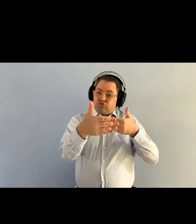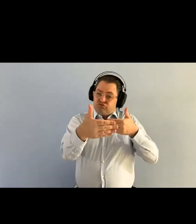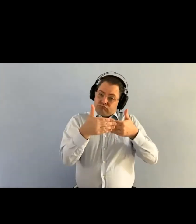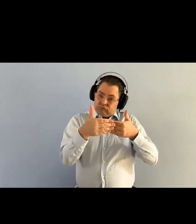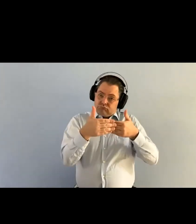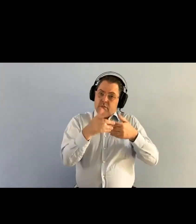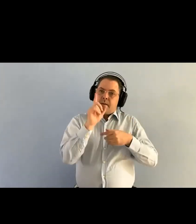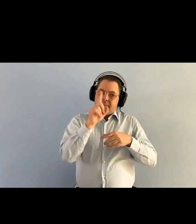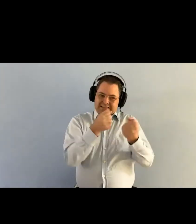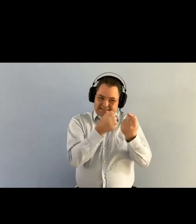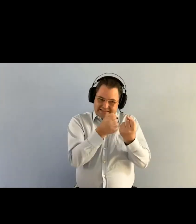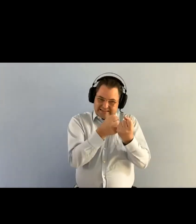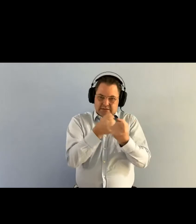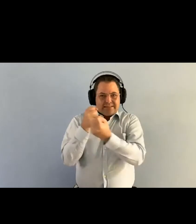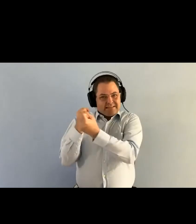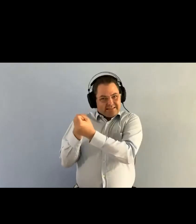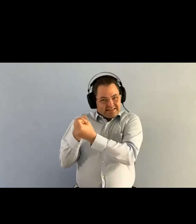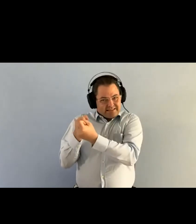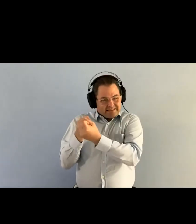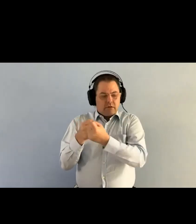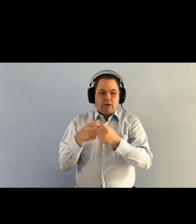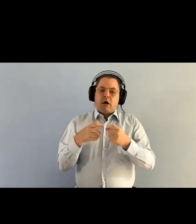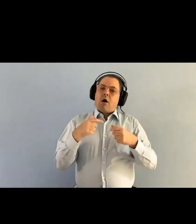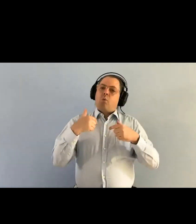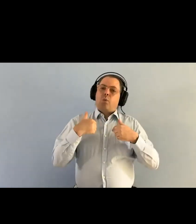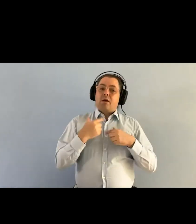nicipalities from two affected districts. And that was a short